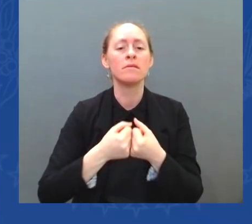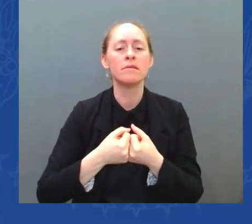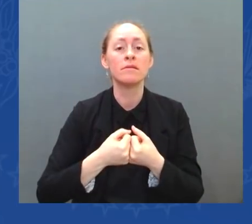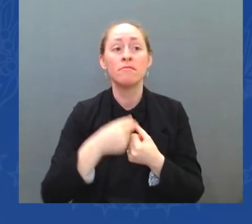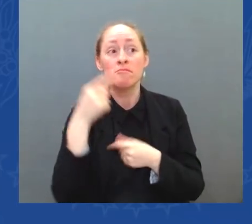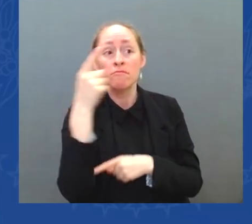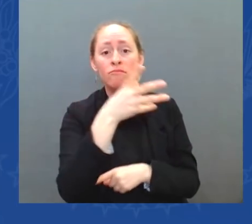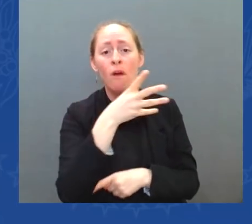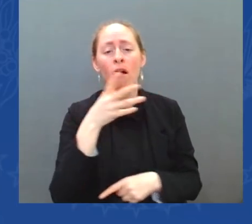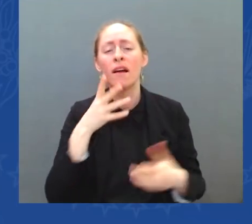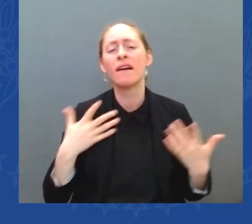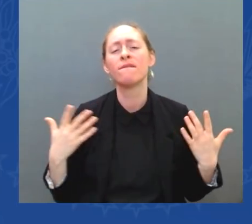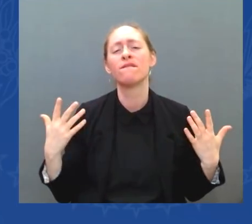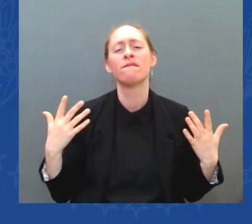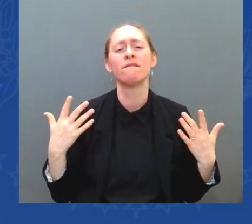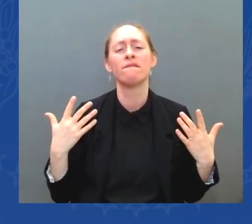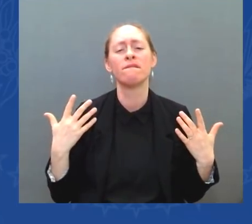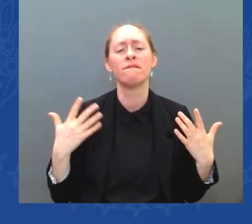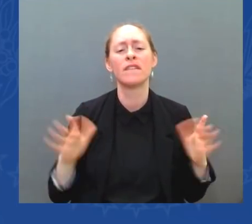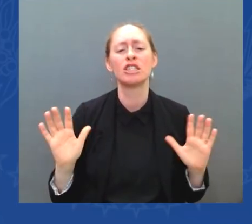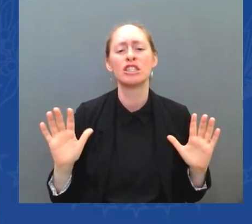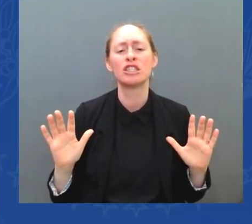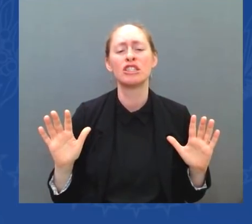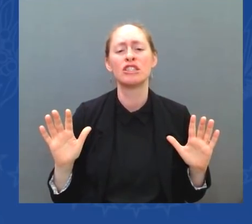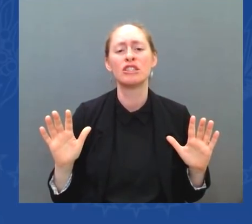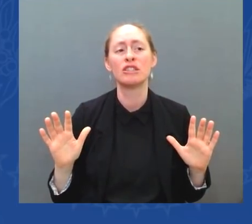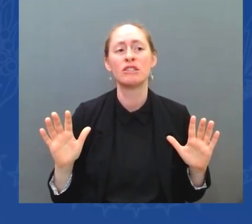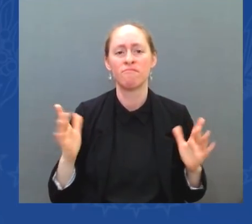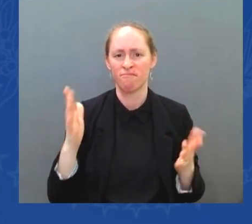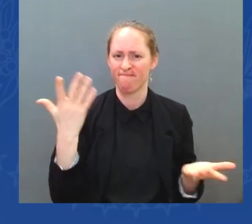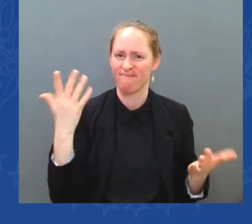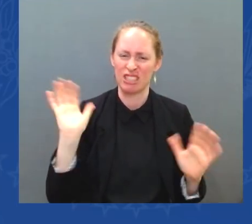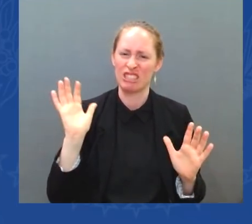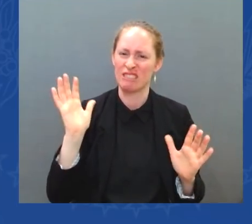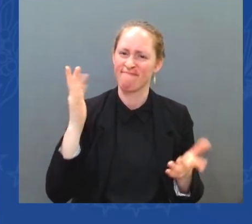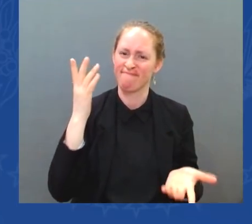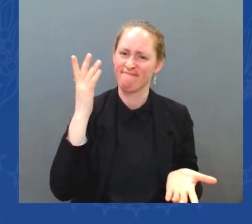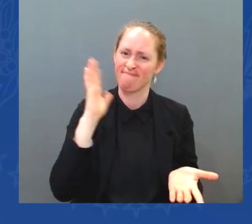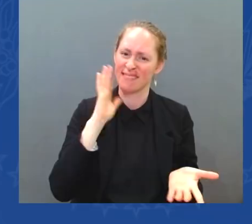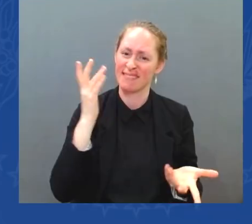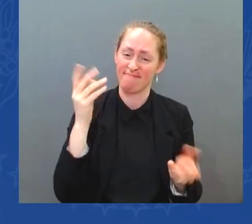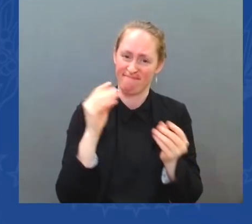It just simply takes longer to get to the hospital, longer to get to the doc.